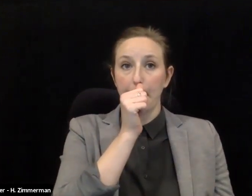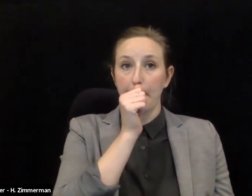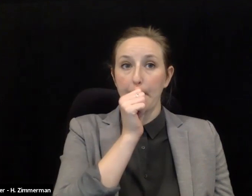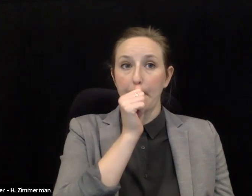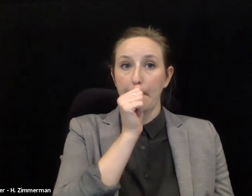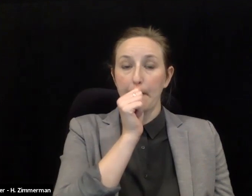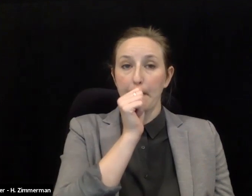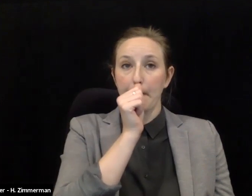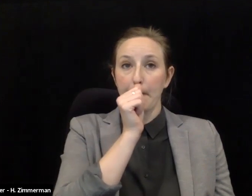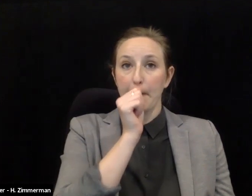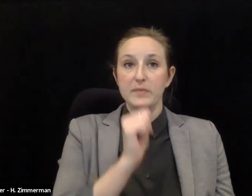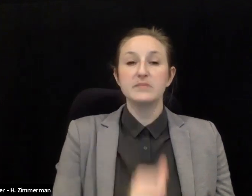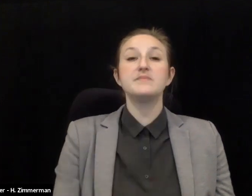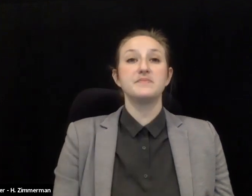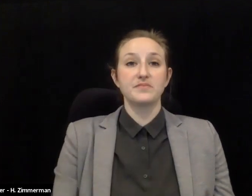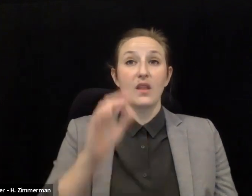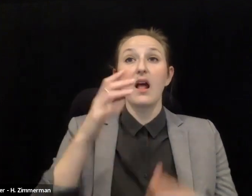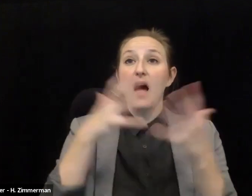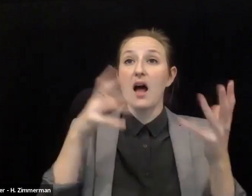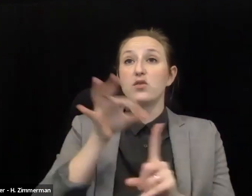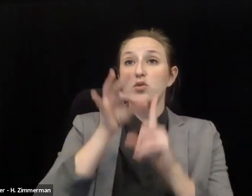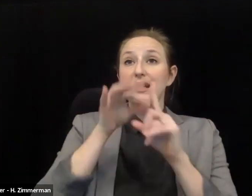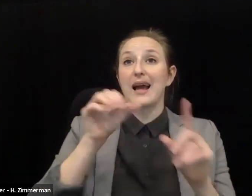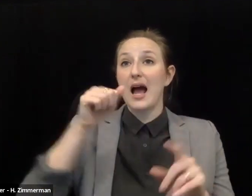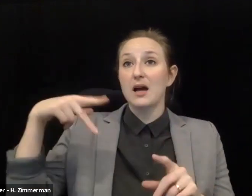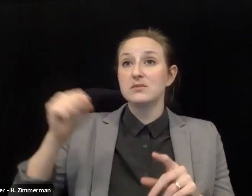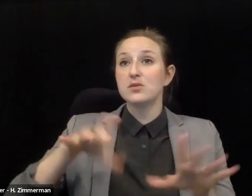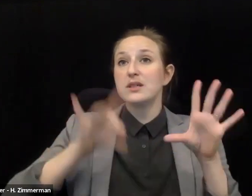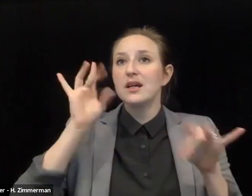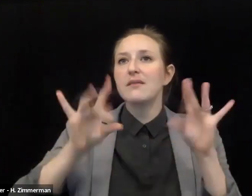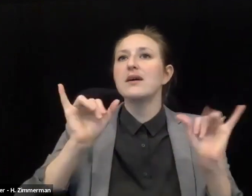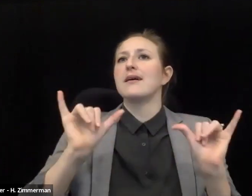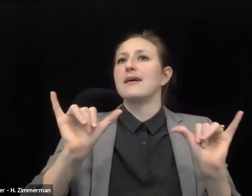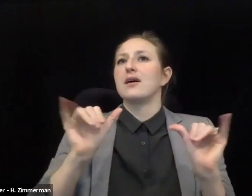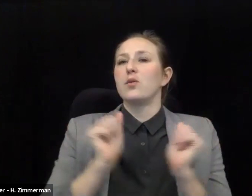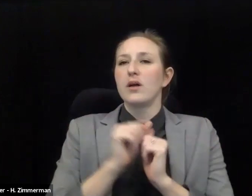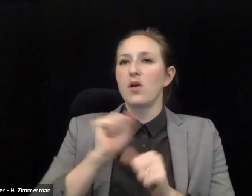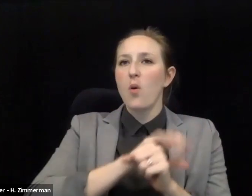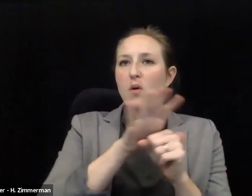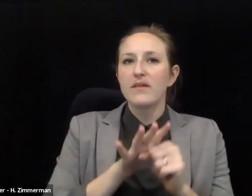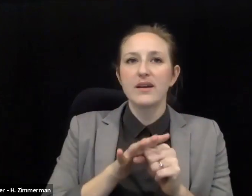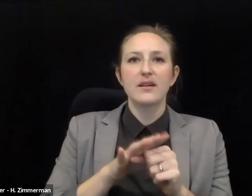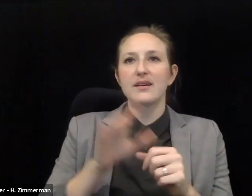really unique apps that we are discovering during COVID and I especially like disco. And you mentioned,